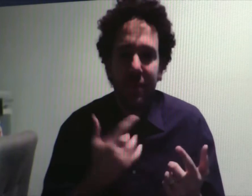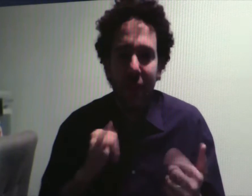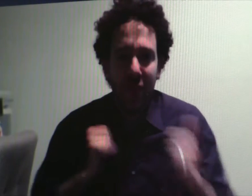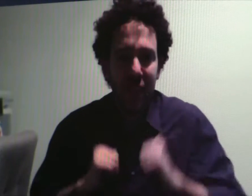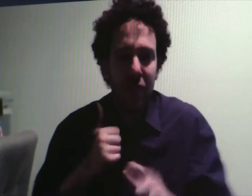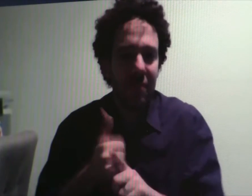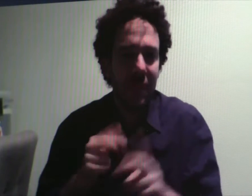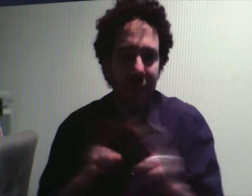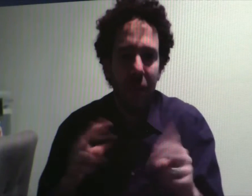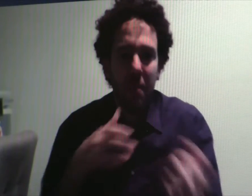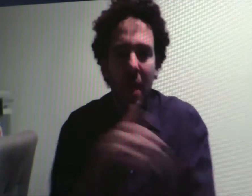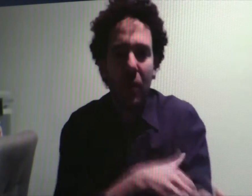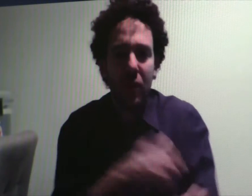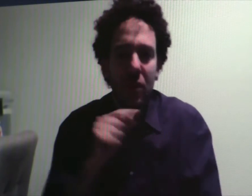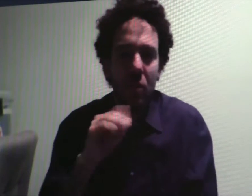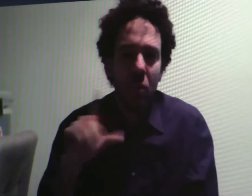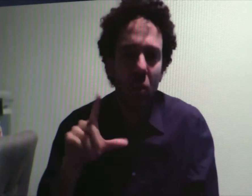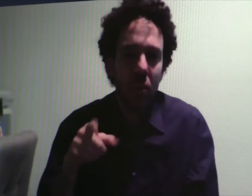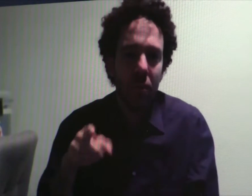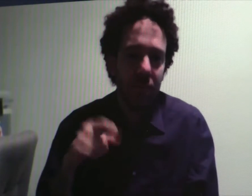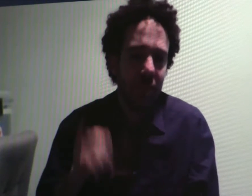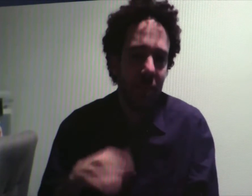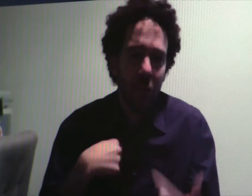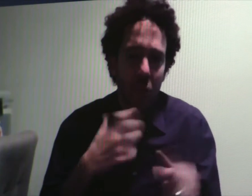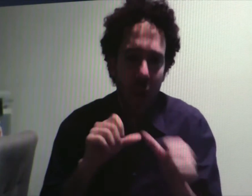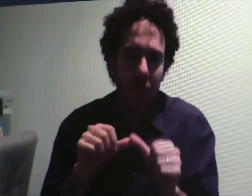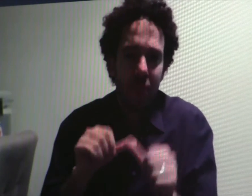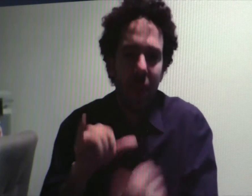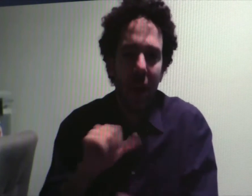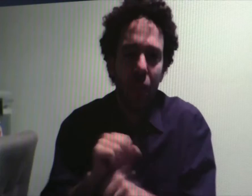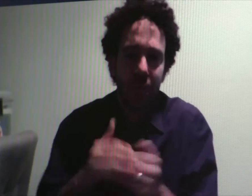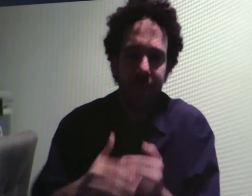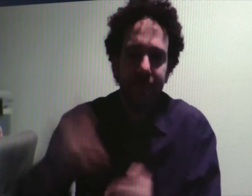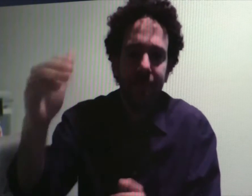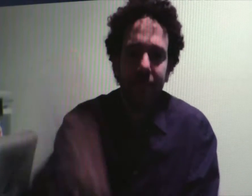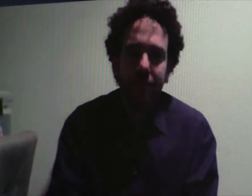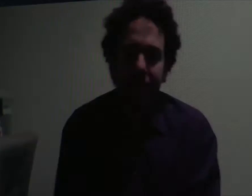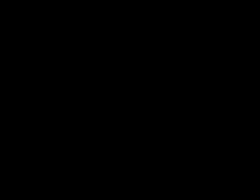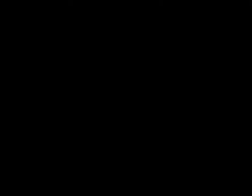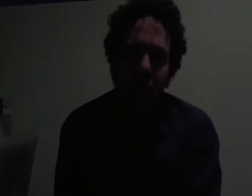and we feel that theatre is a very powerful tool. We want to maintain and continue the work for years to come.